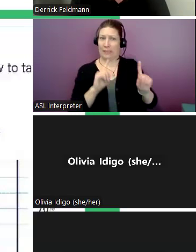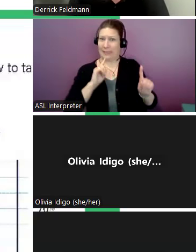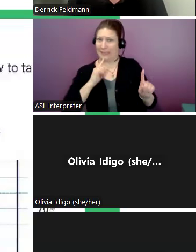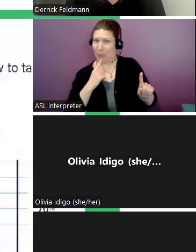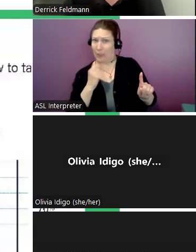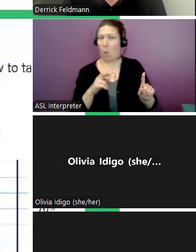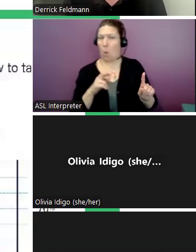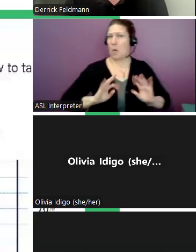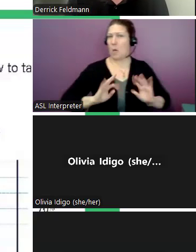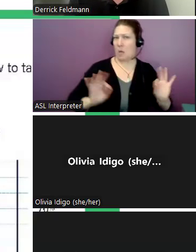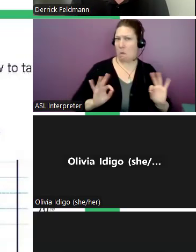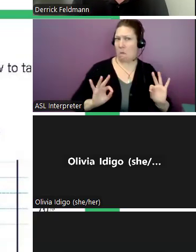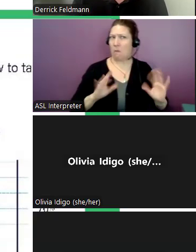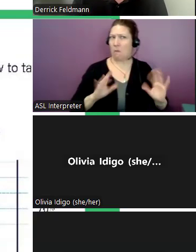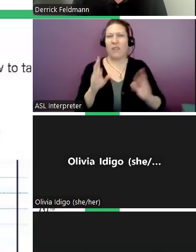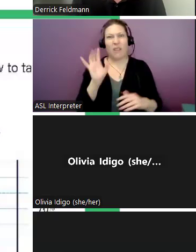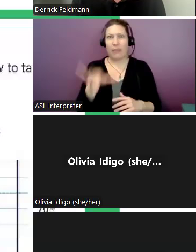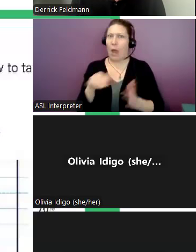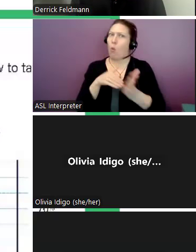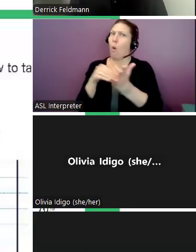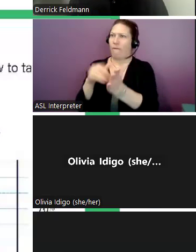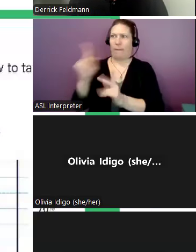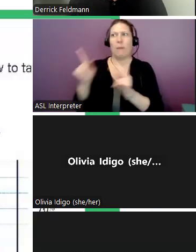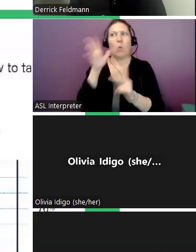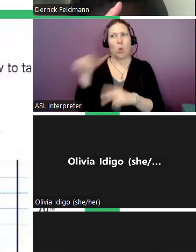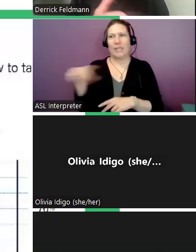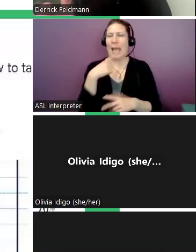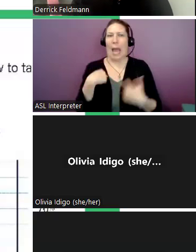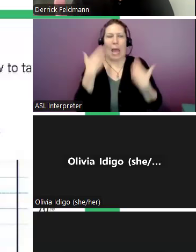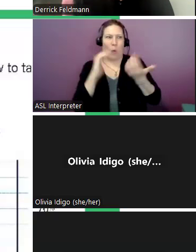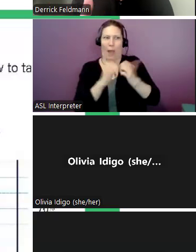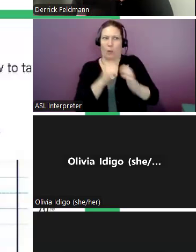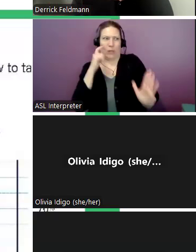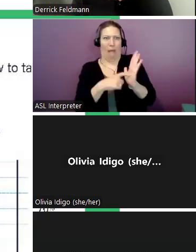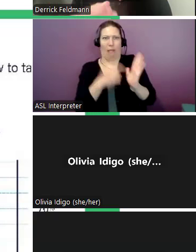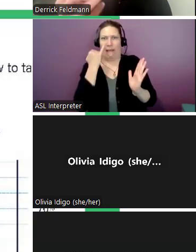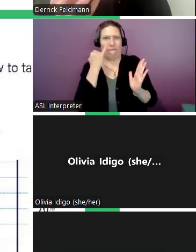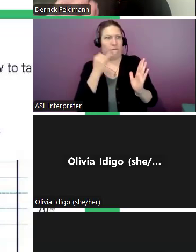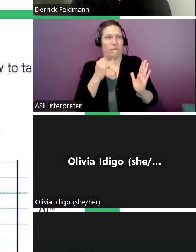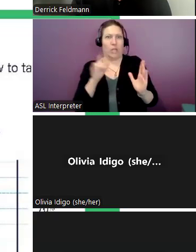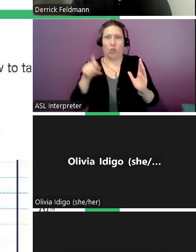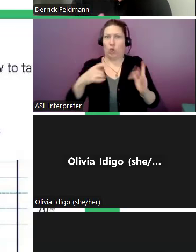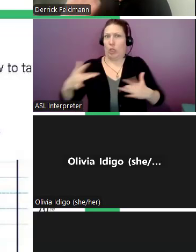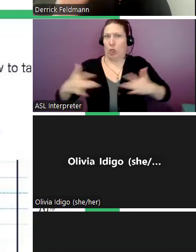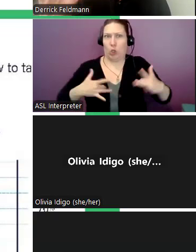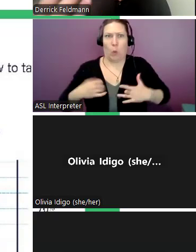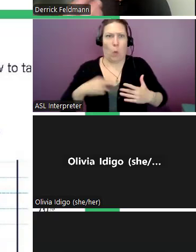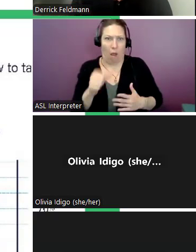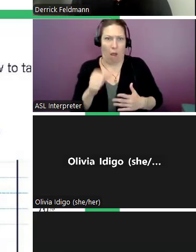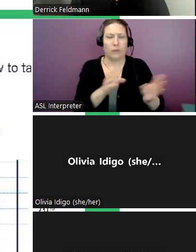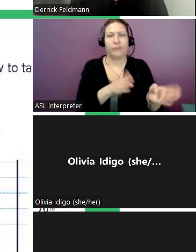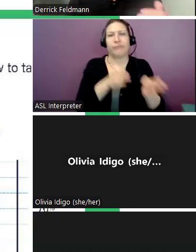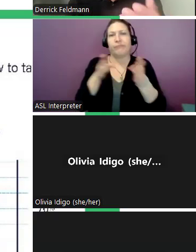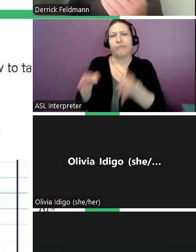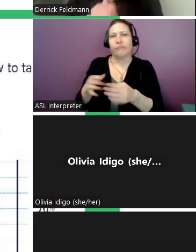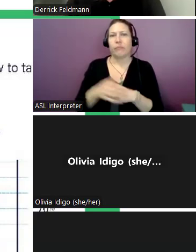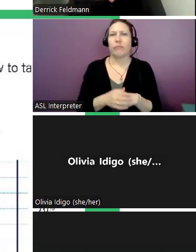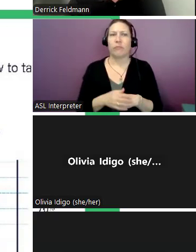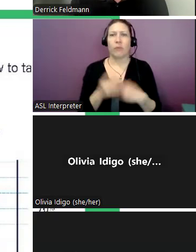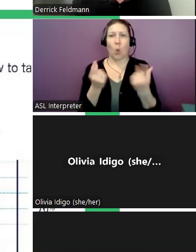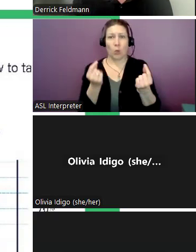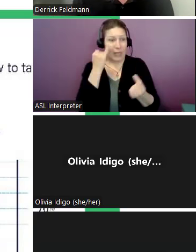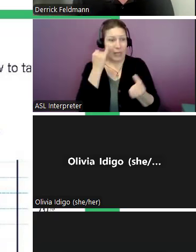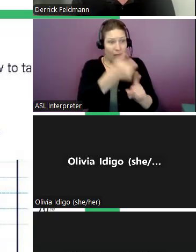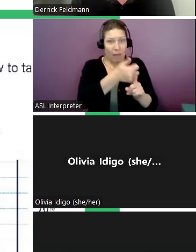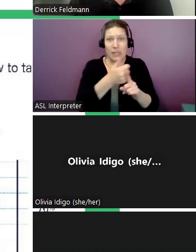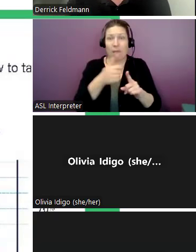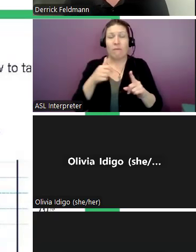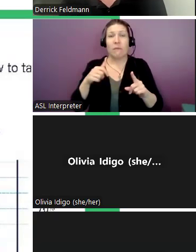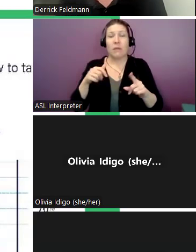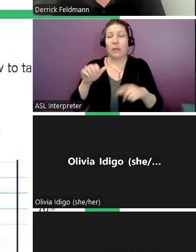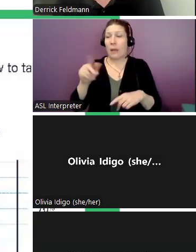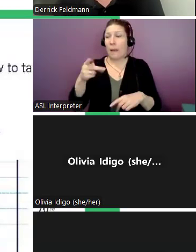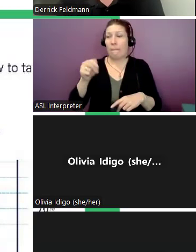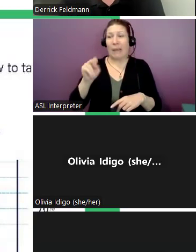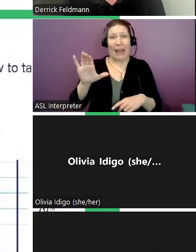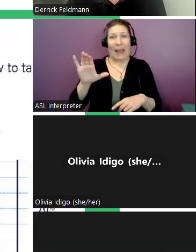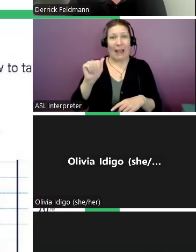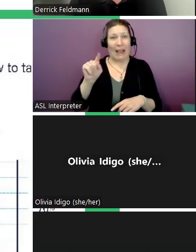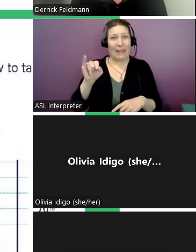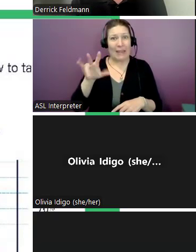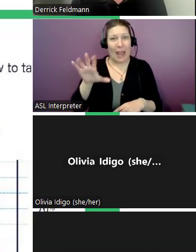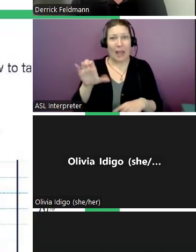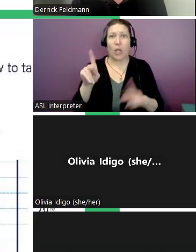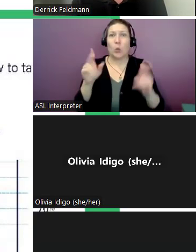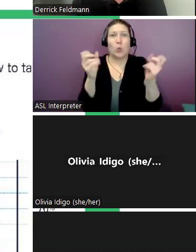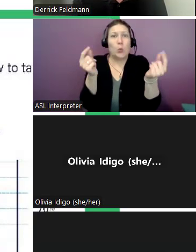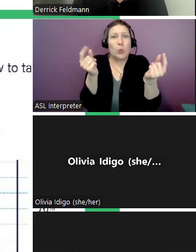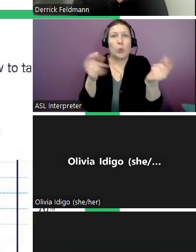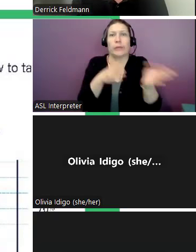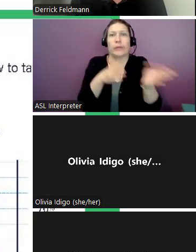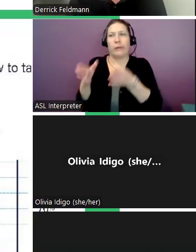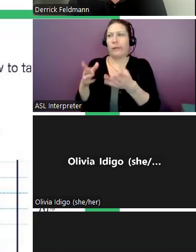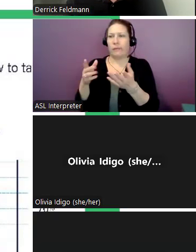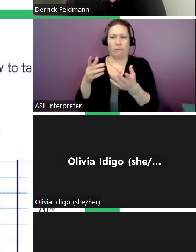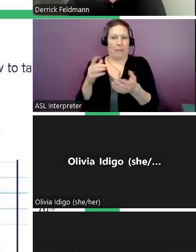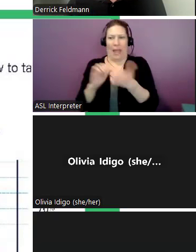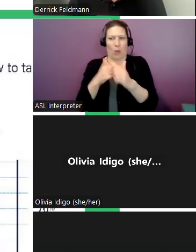That was something we heard a lot in our qualitative. And of course, other elements like what to do during a panic attack or if I was to go down the route of a mental health therapist and so forth too as well.